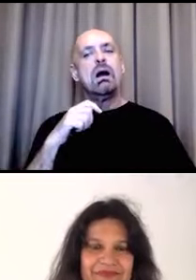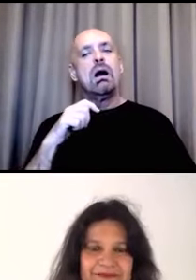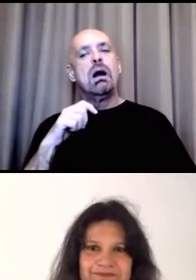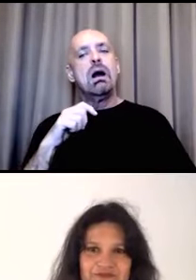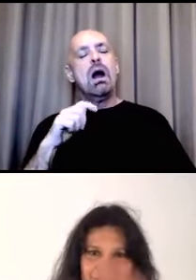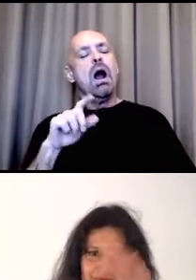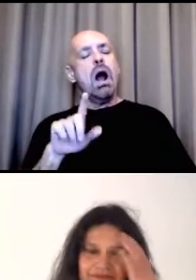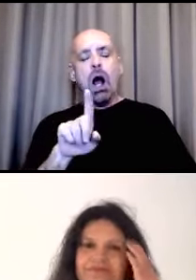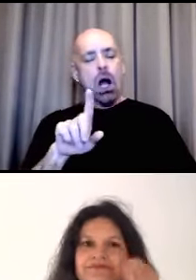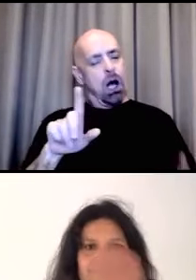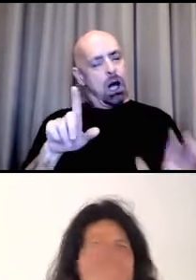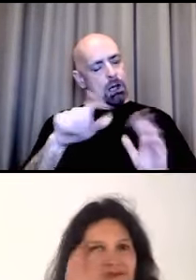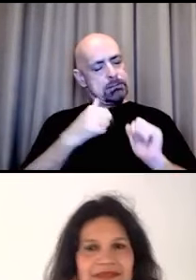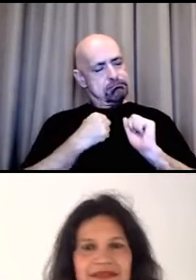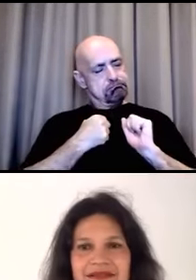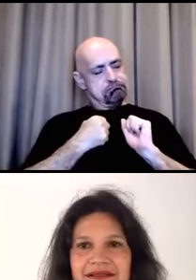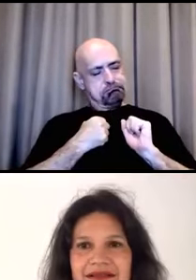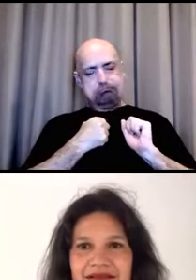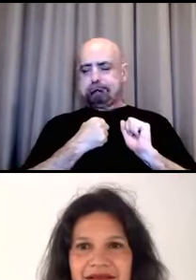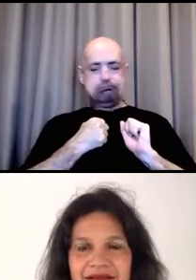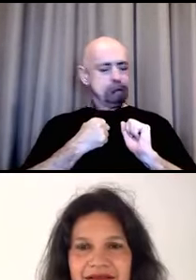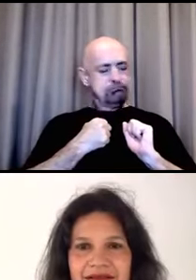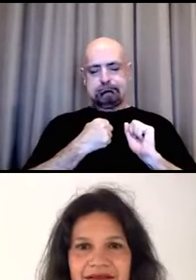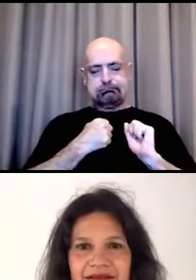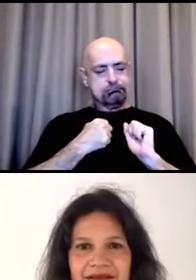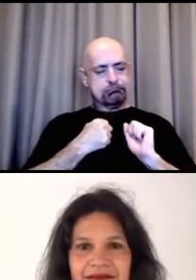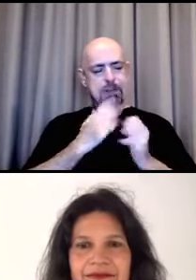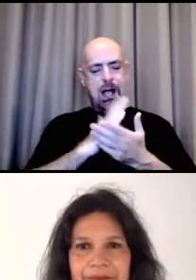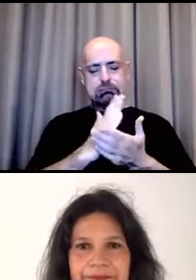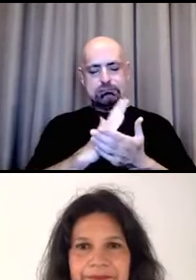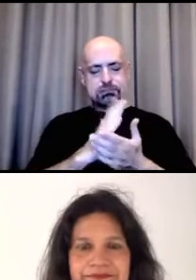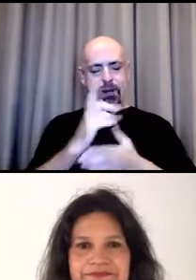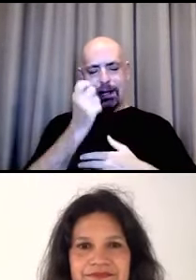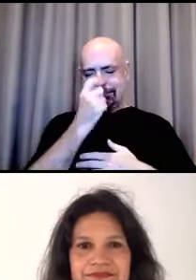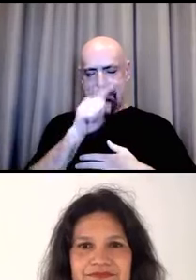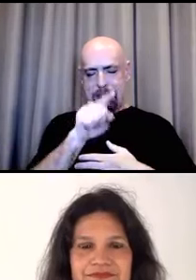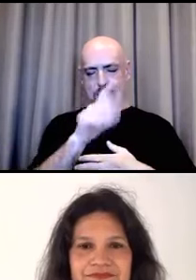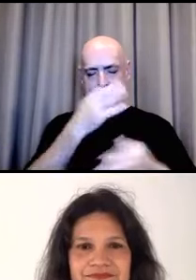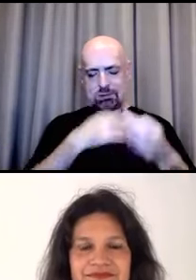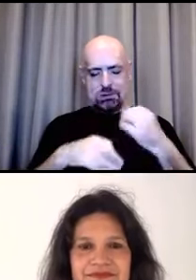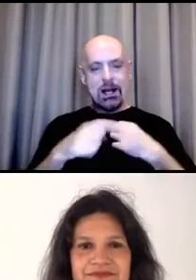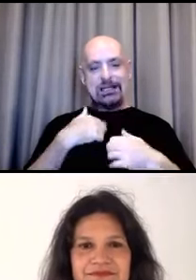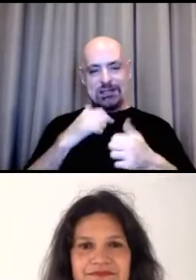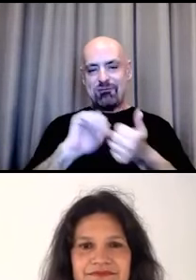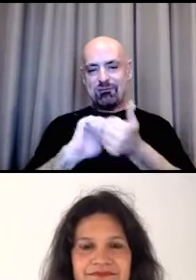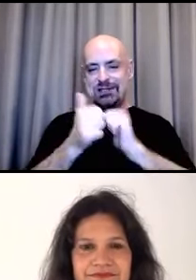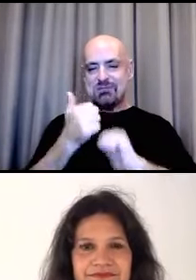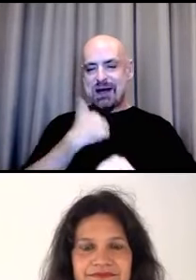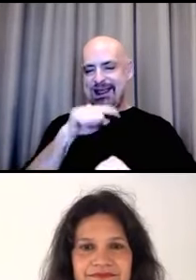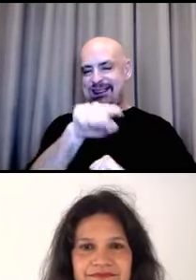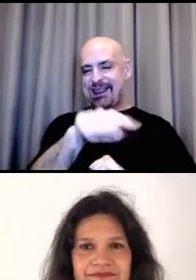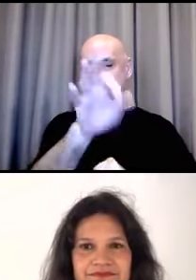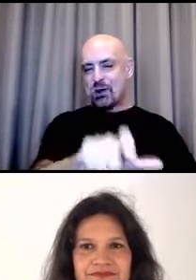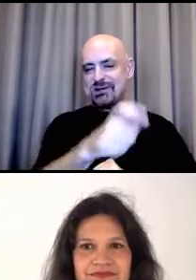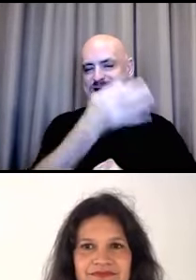work they are doing now. I have a question from pa la at Delhi university. This comes